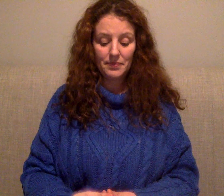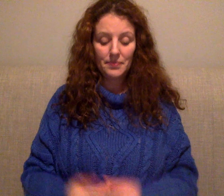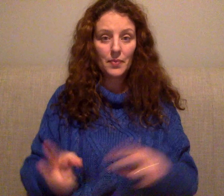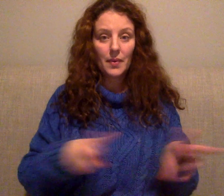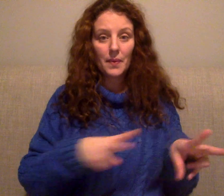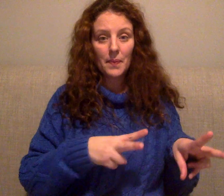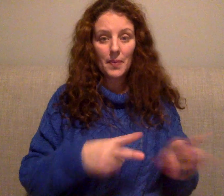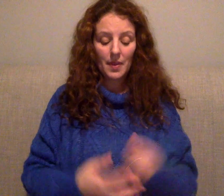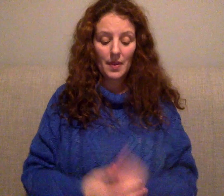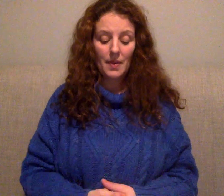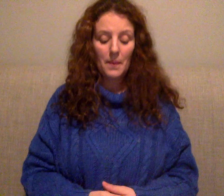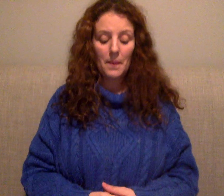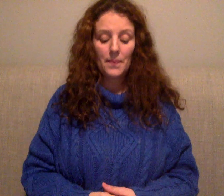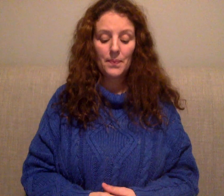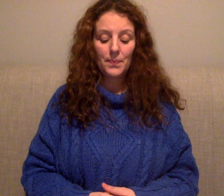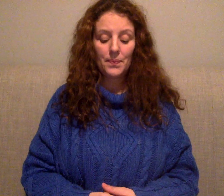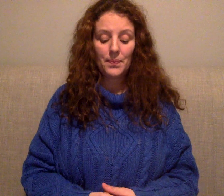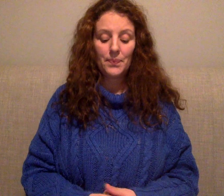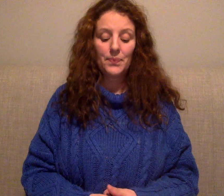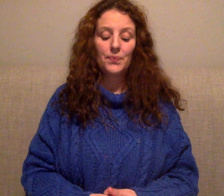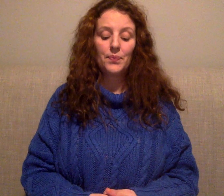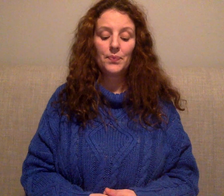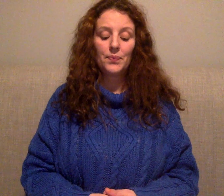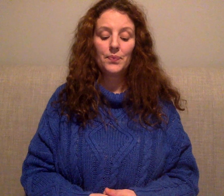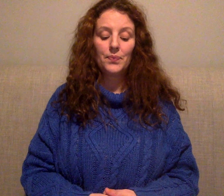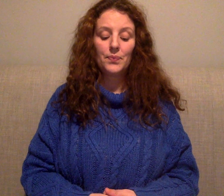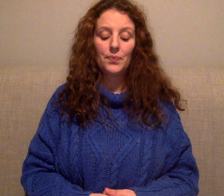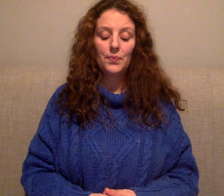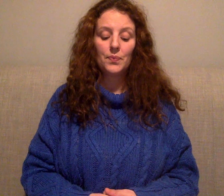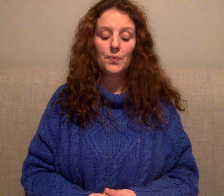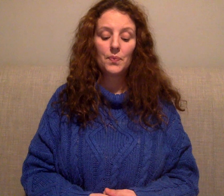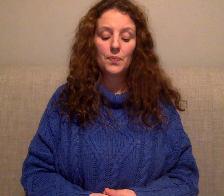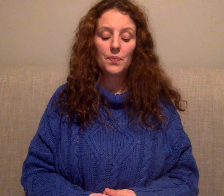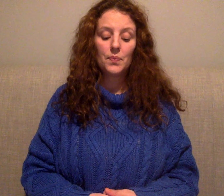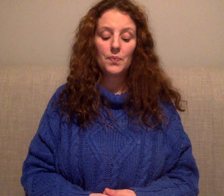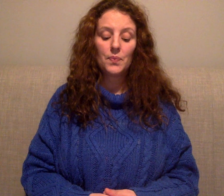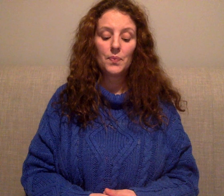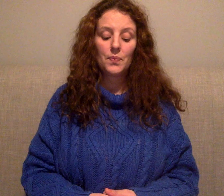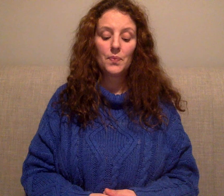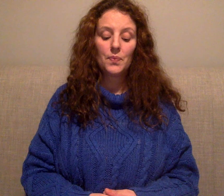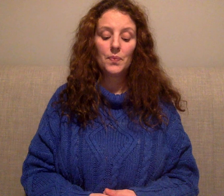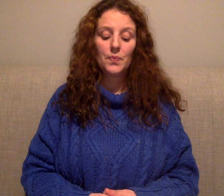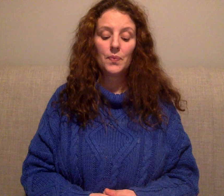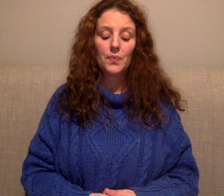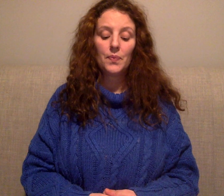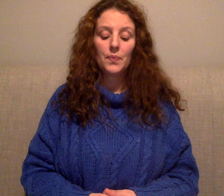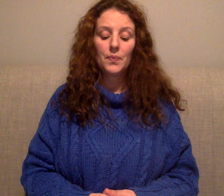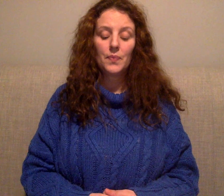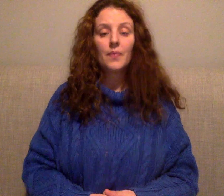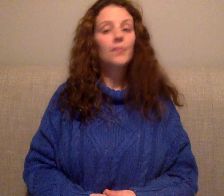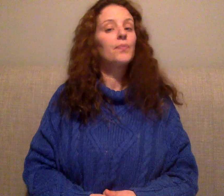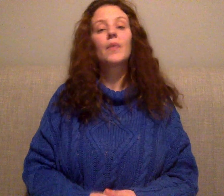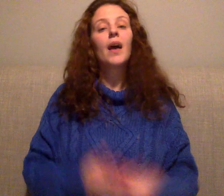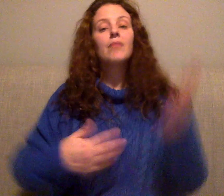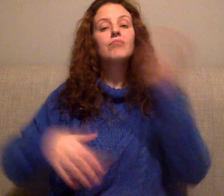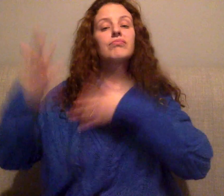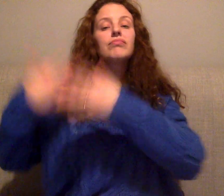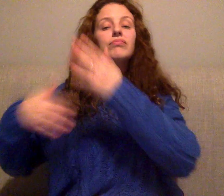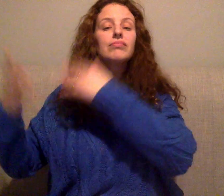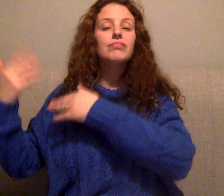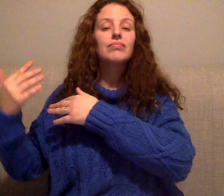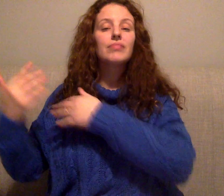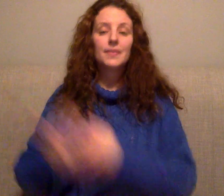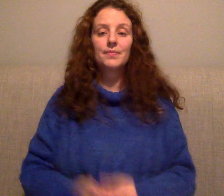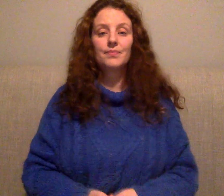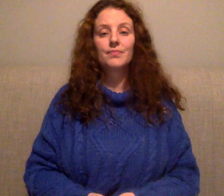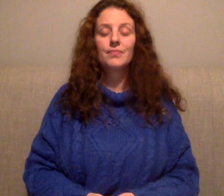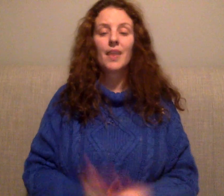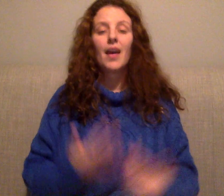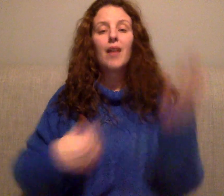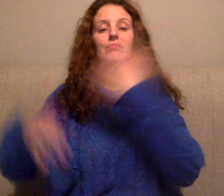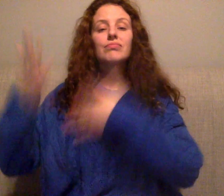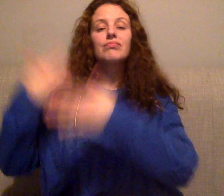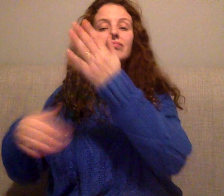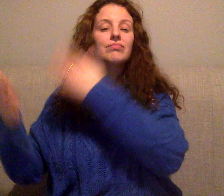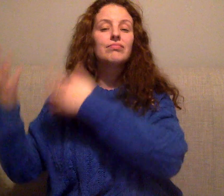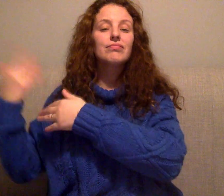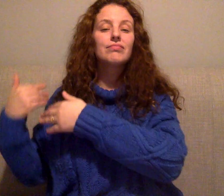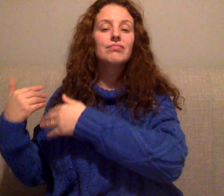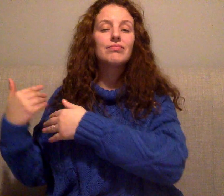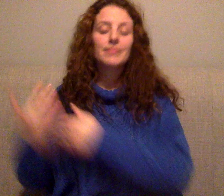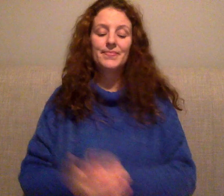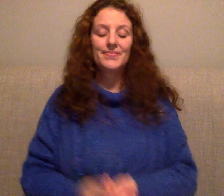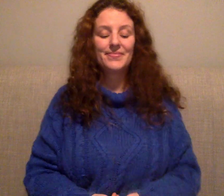HISTORY/ANCIENT